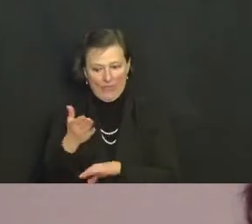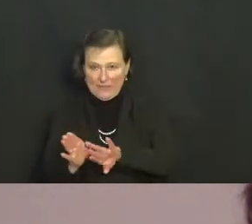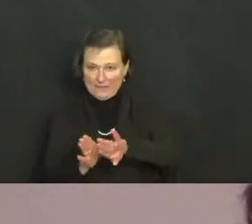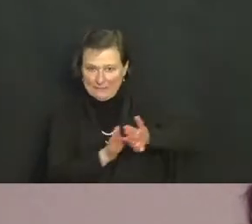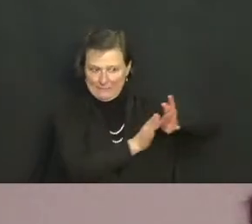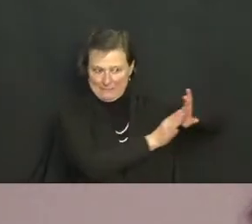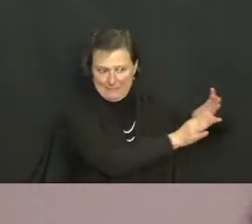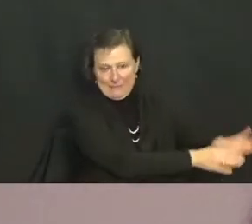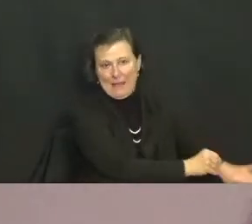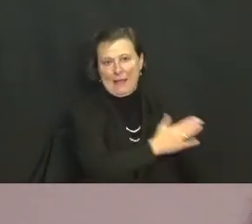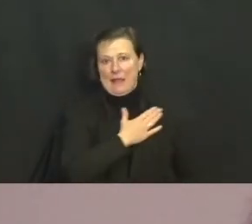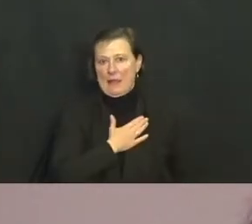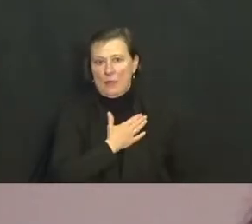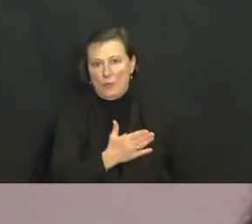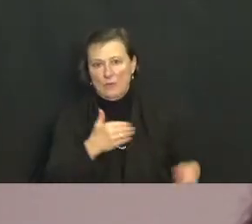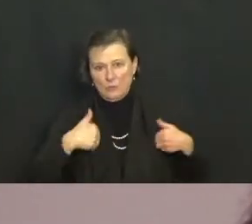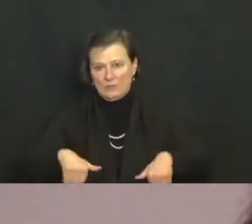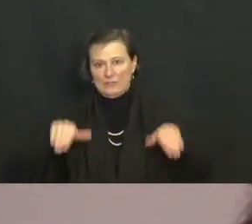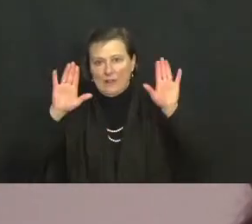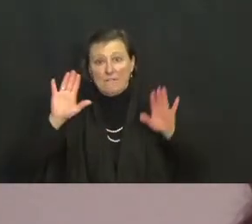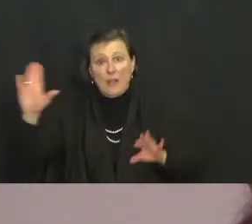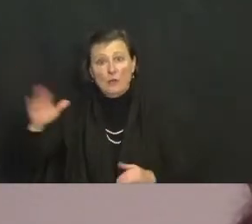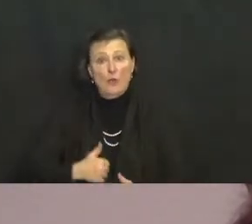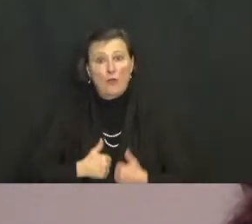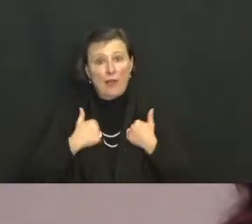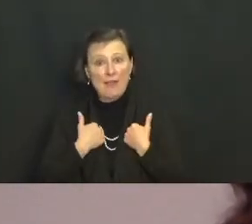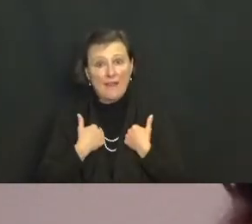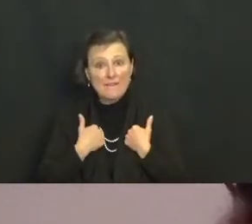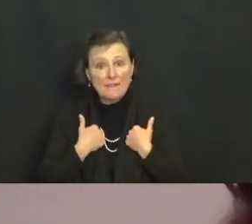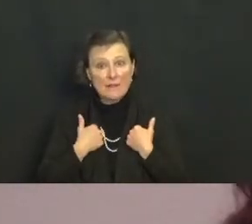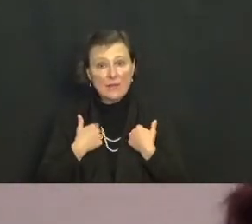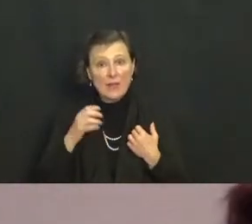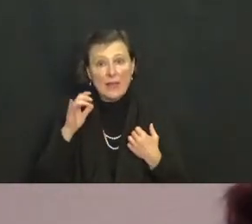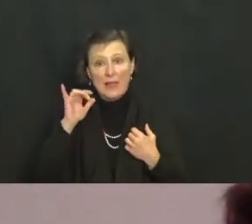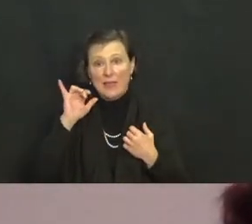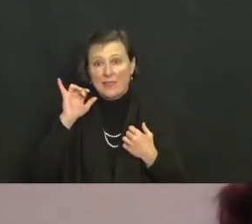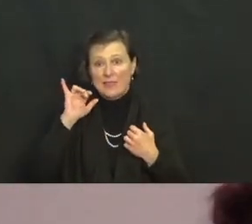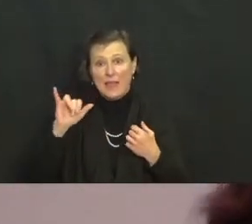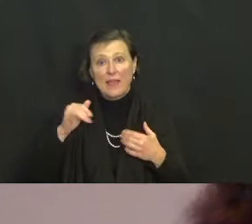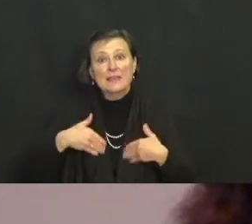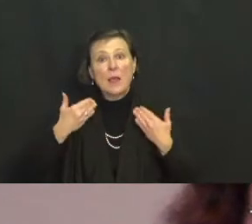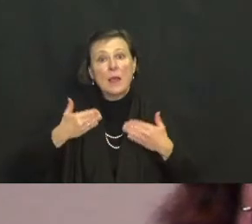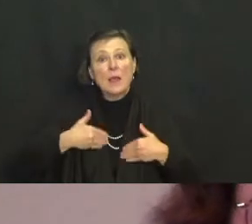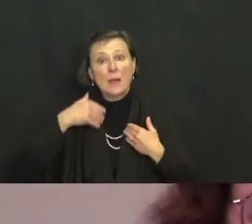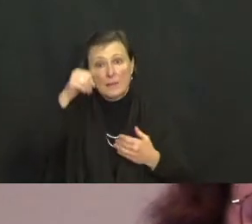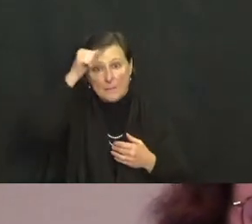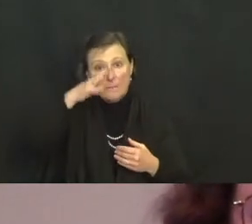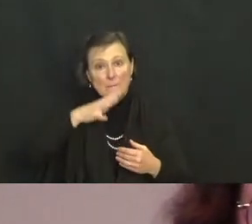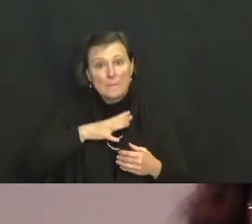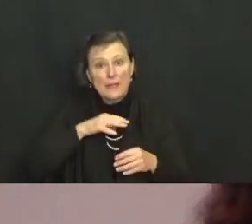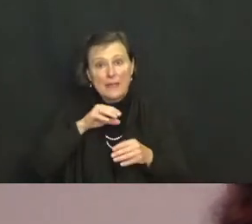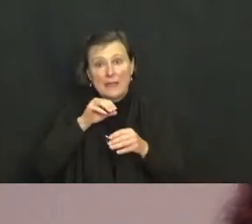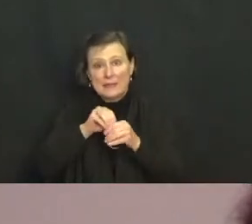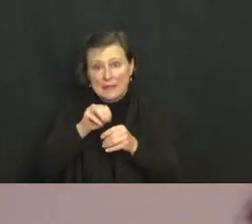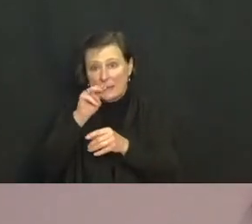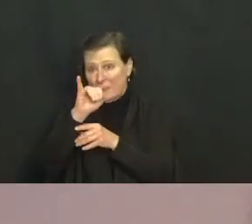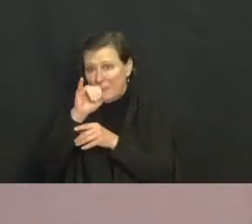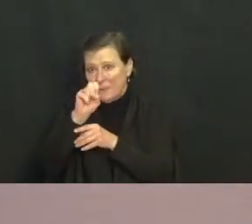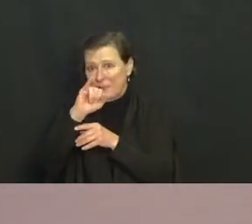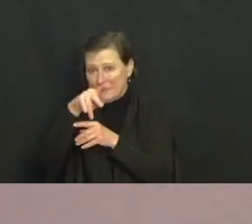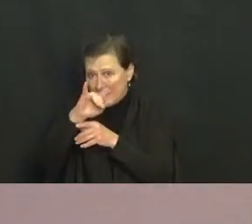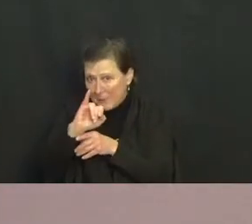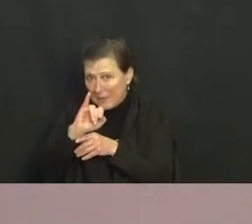willing to sacrifice her life, so that that young man in Money, Mississippi, who had been